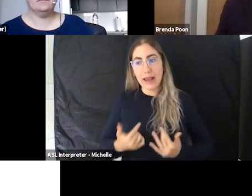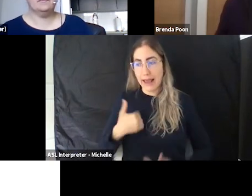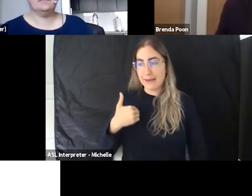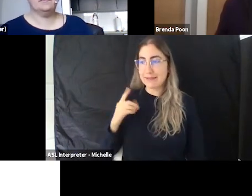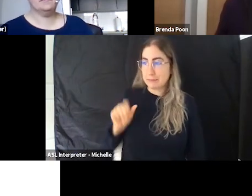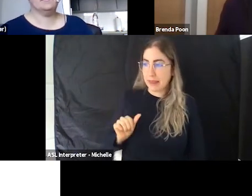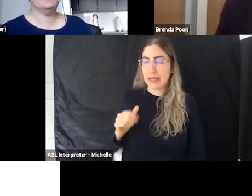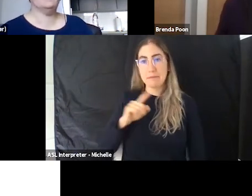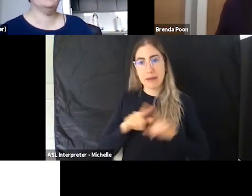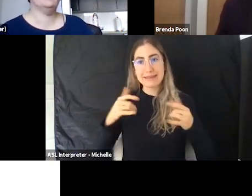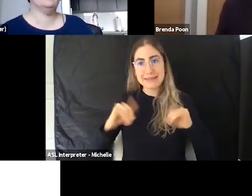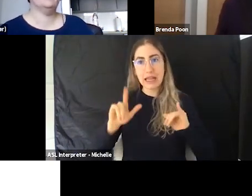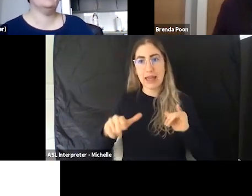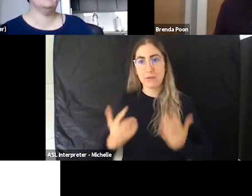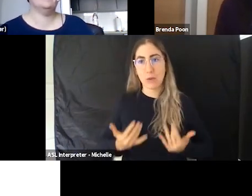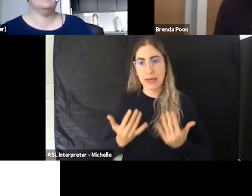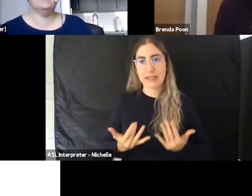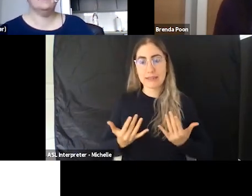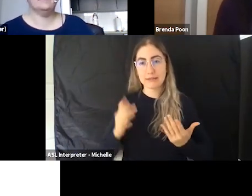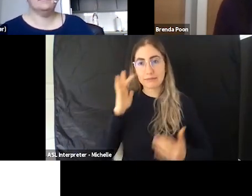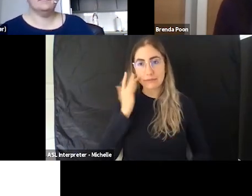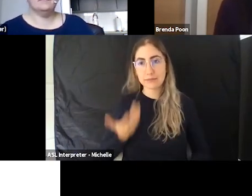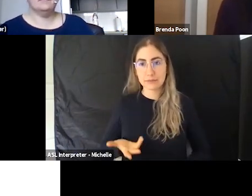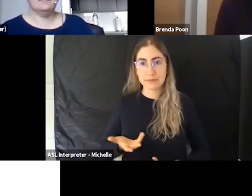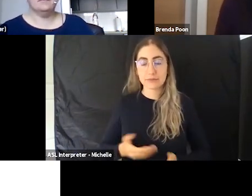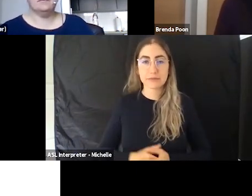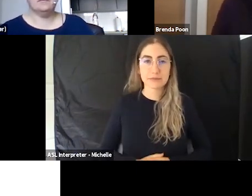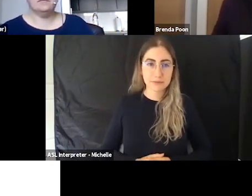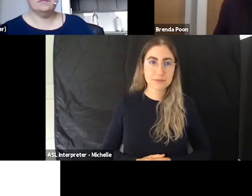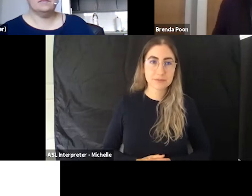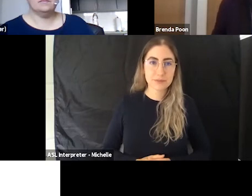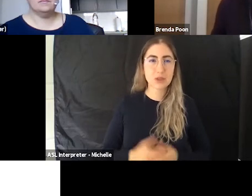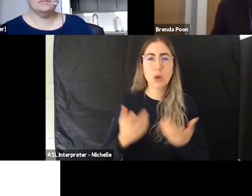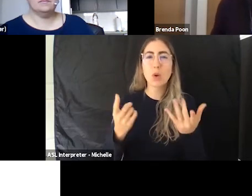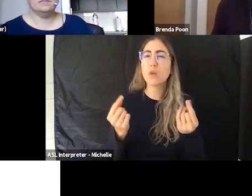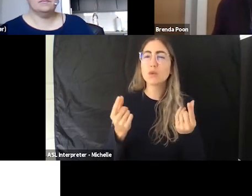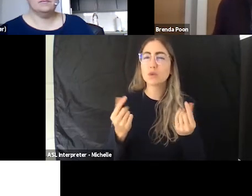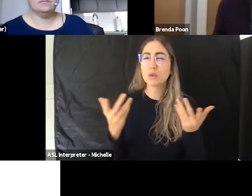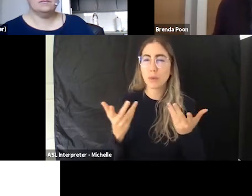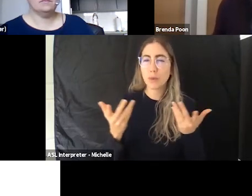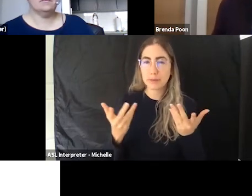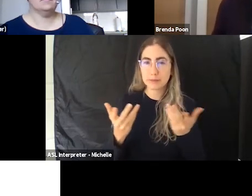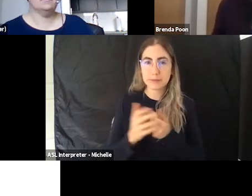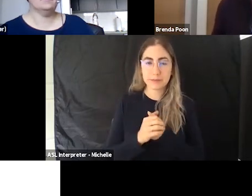DISABILITY, THIS WAS PAINFUL. WHAT WERE SOME RECOMMENDATIONS MOVING FORWARD?